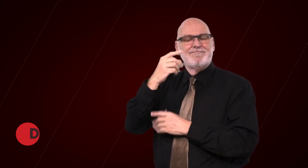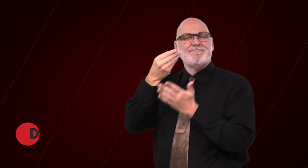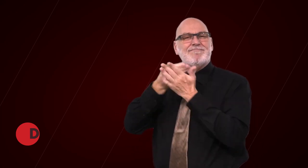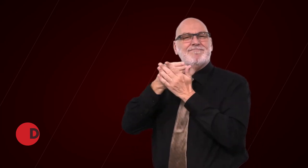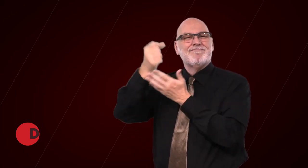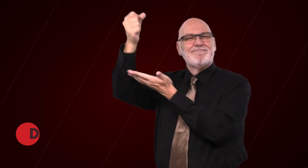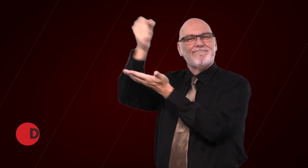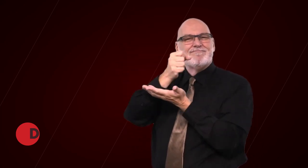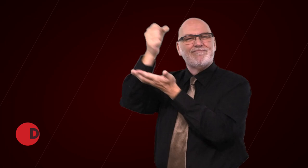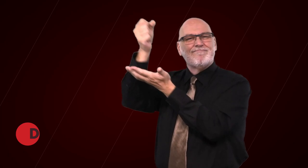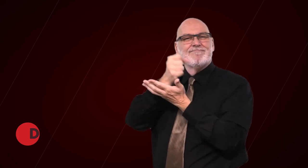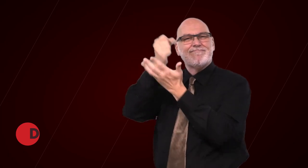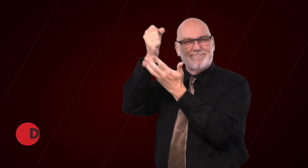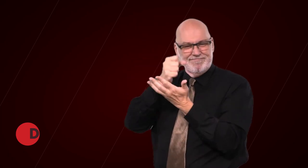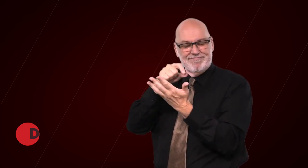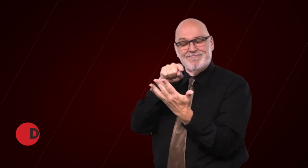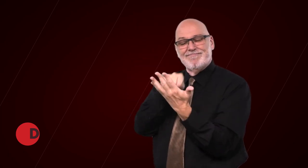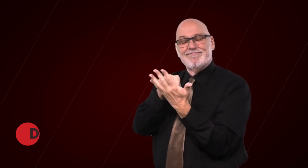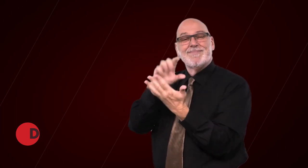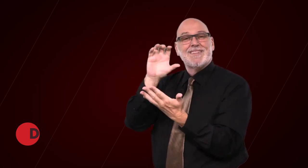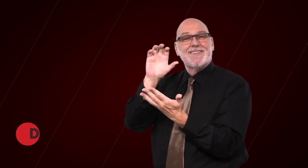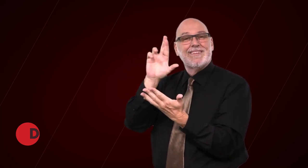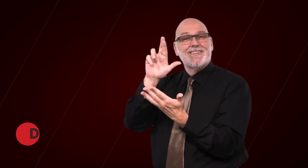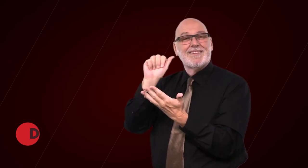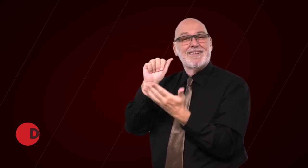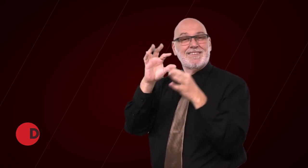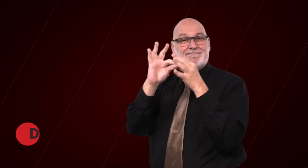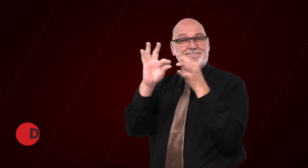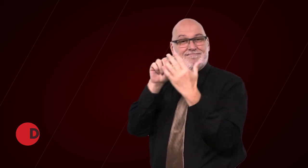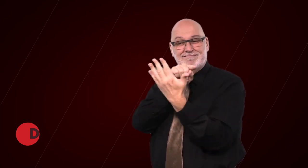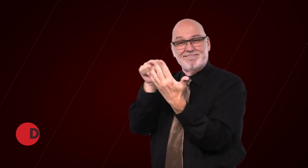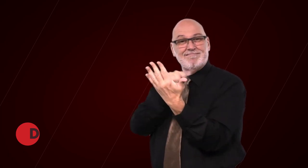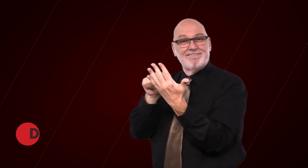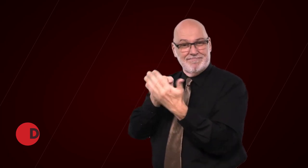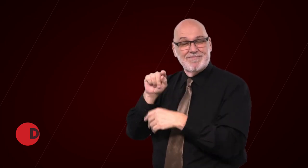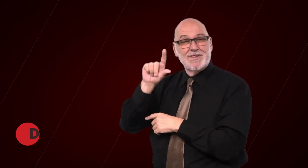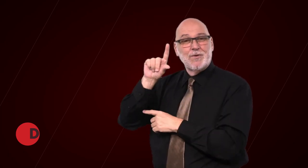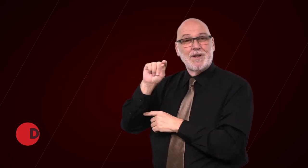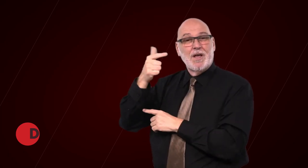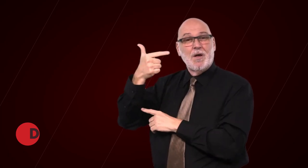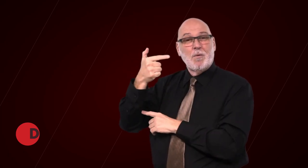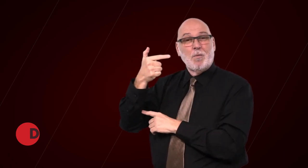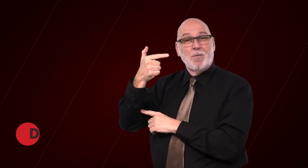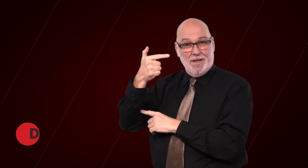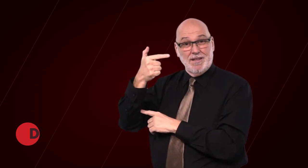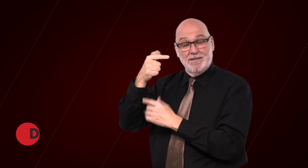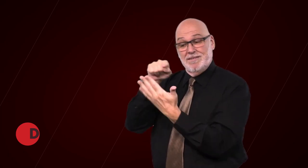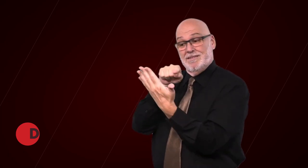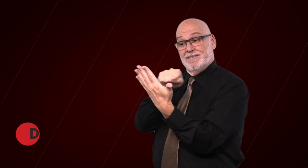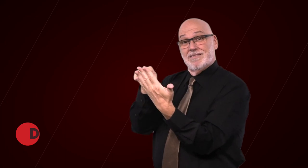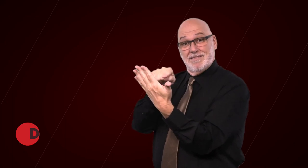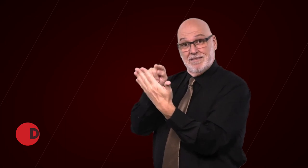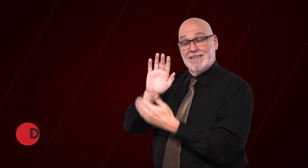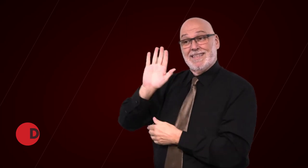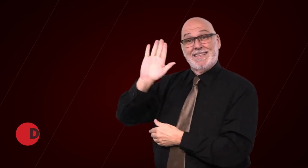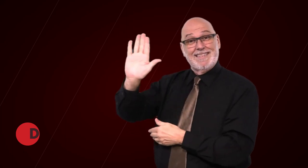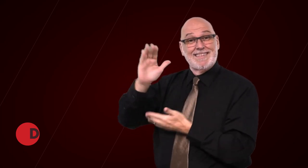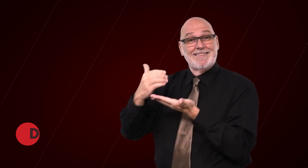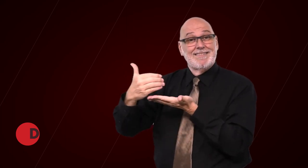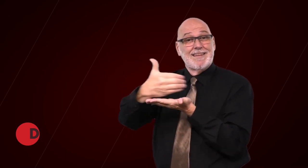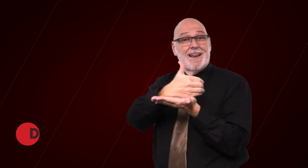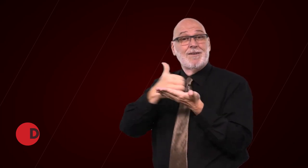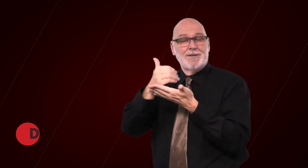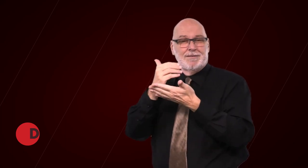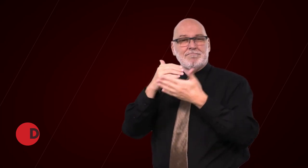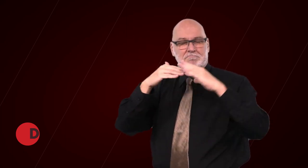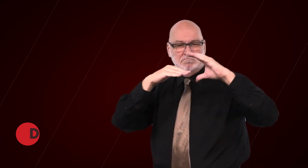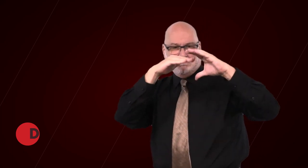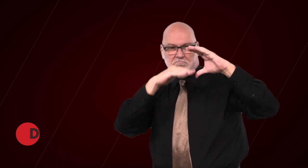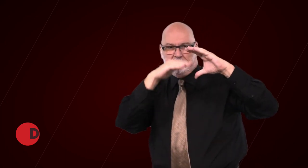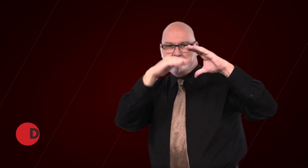CAD's charity return with CRA for 2021 lists his salary as